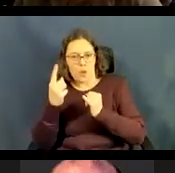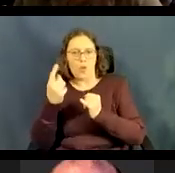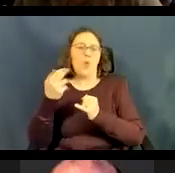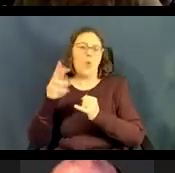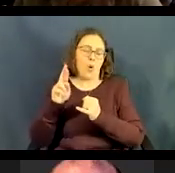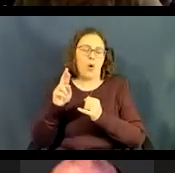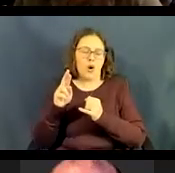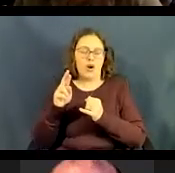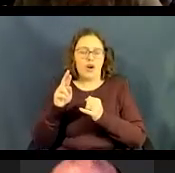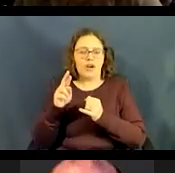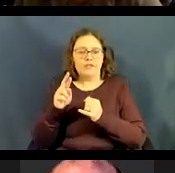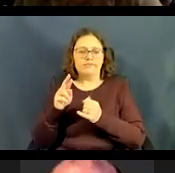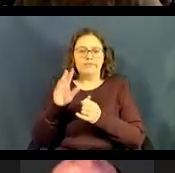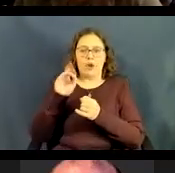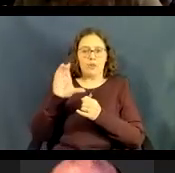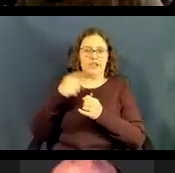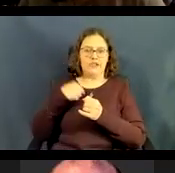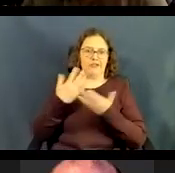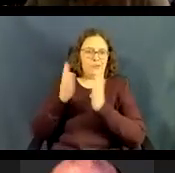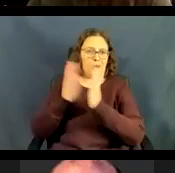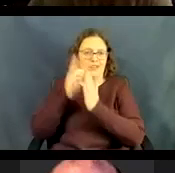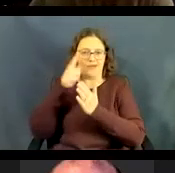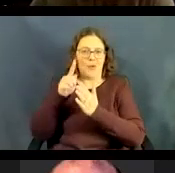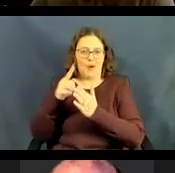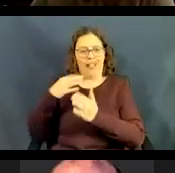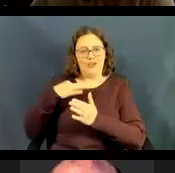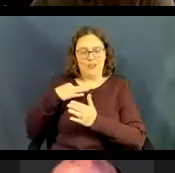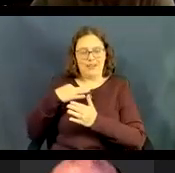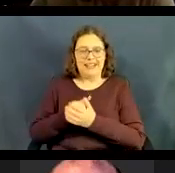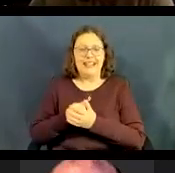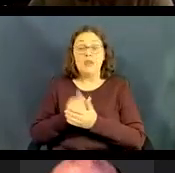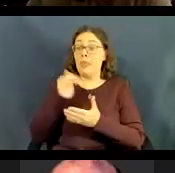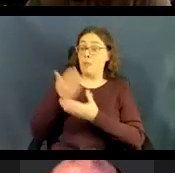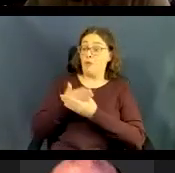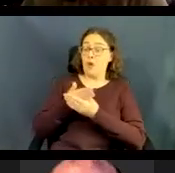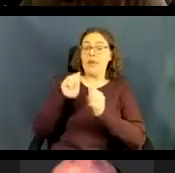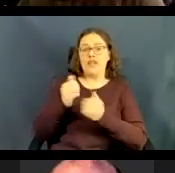from 2:30 PM to 4:30 PM Eastern standard Time if you need help with a portfolio, we invite